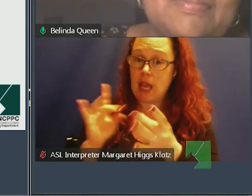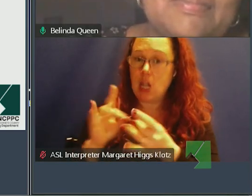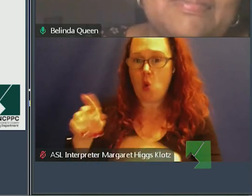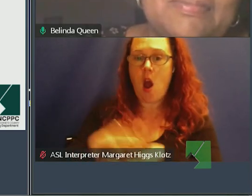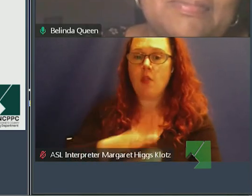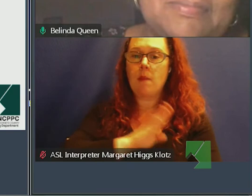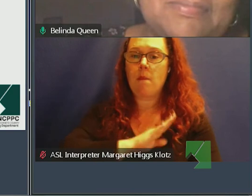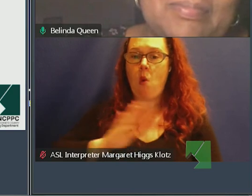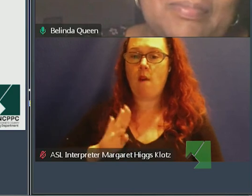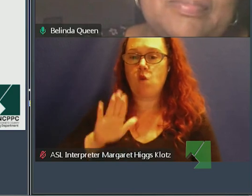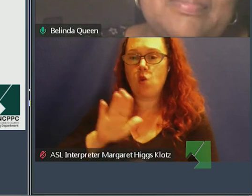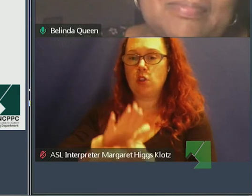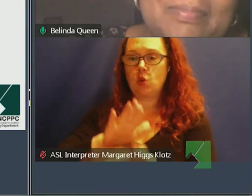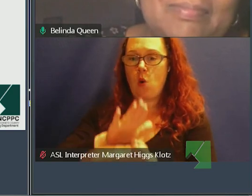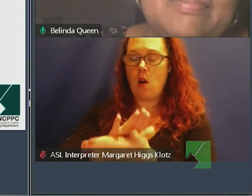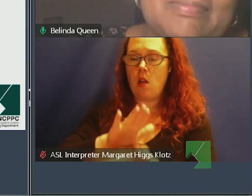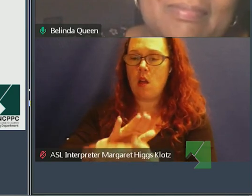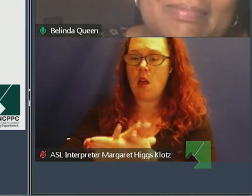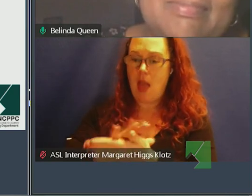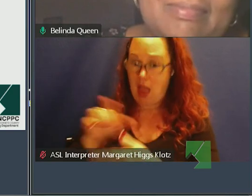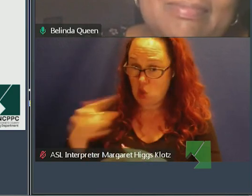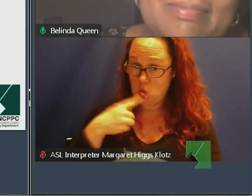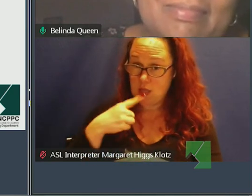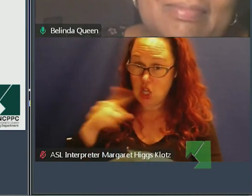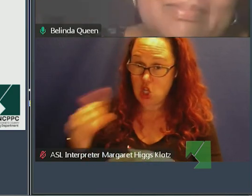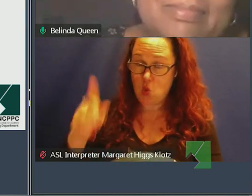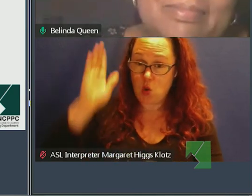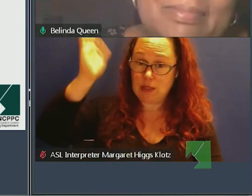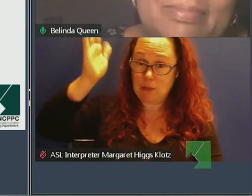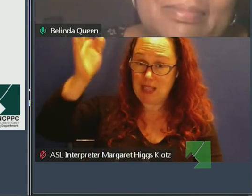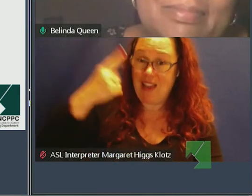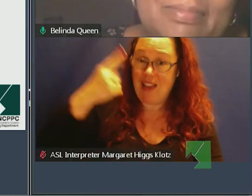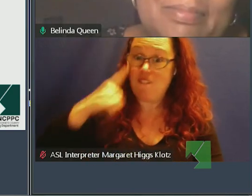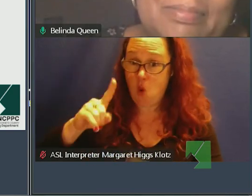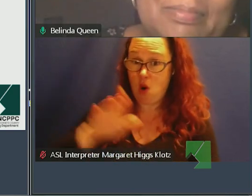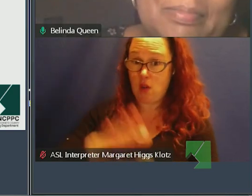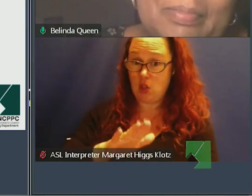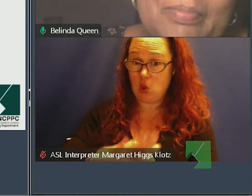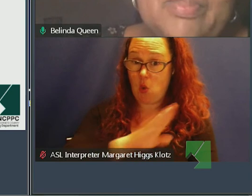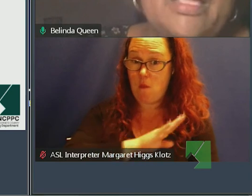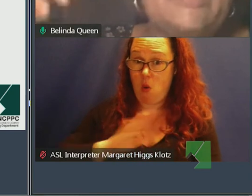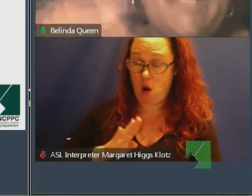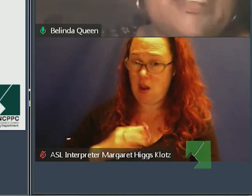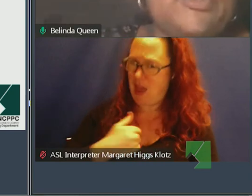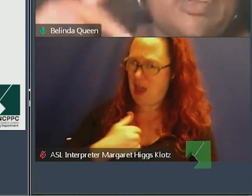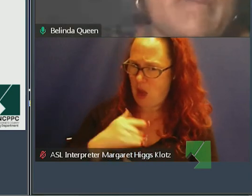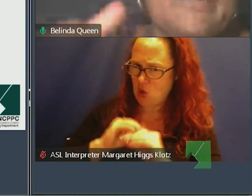And I think I heard you say that you were speaking on behalf of the school board, so that, and I wanted to make sure that that's accurate.